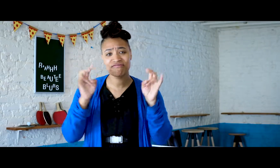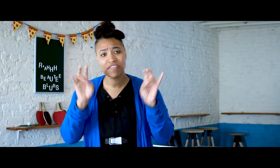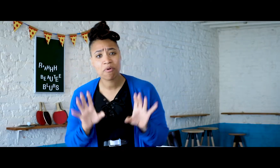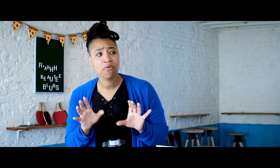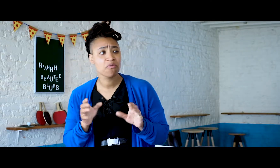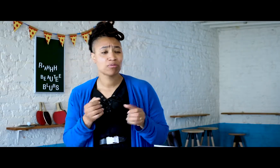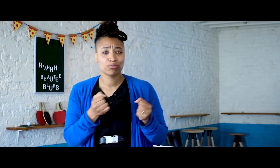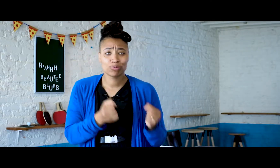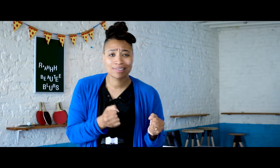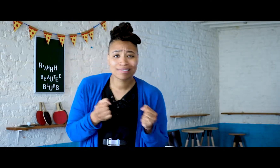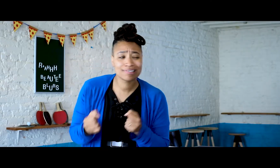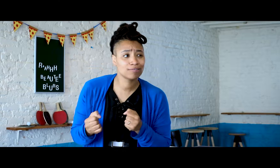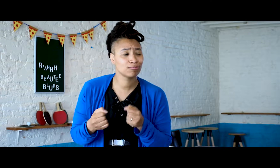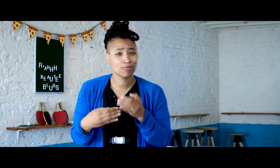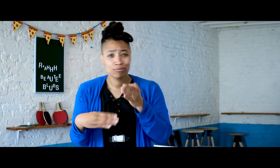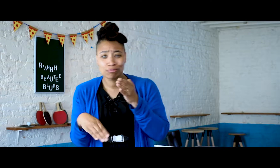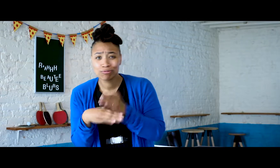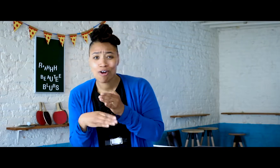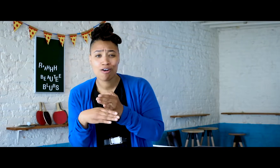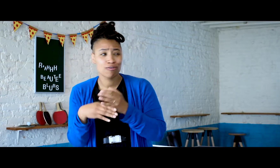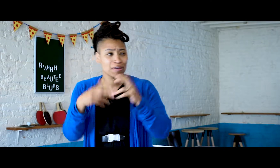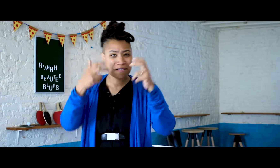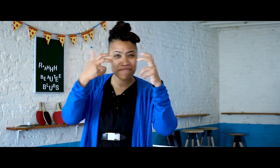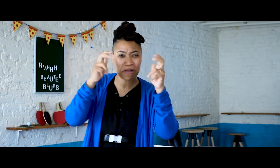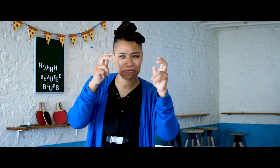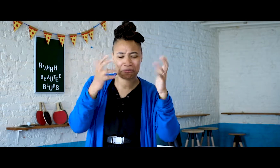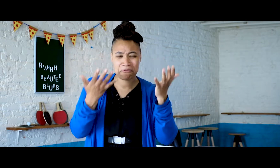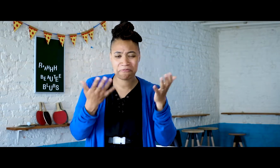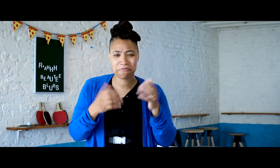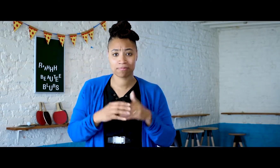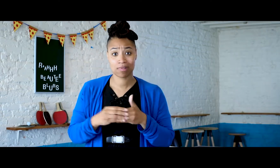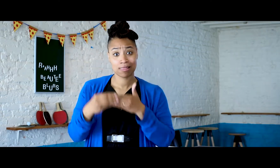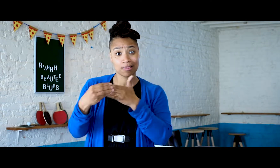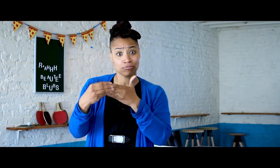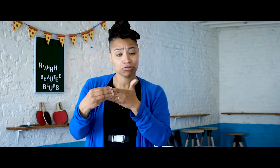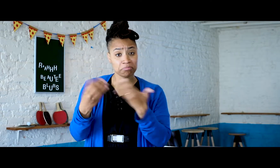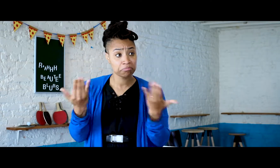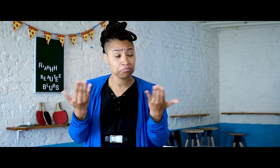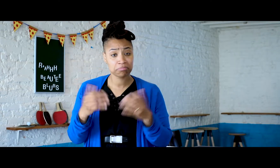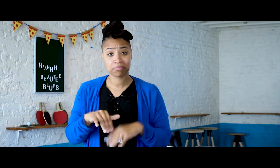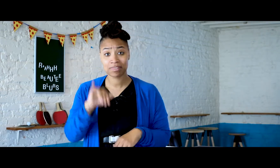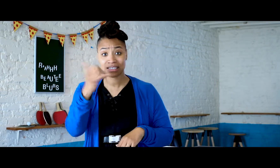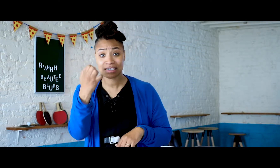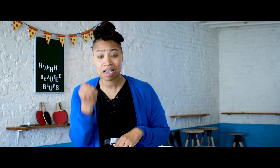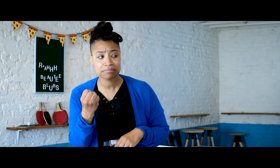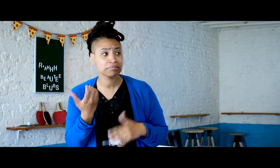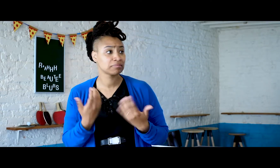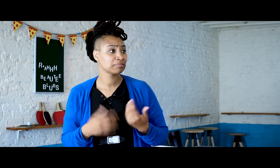such as volleyball, cheerleading, soccer, or basketball, to activities that build leadership skills,